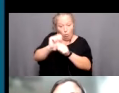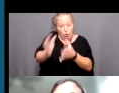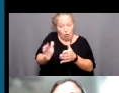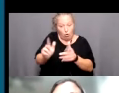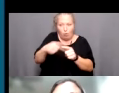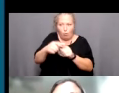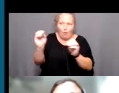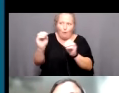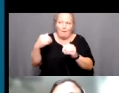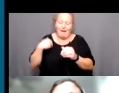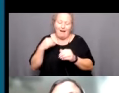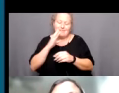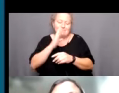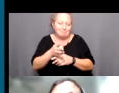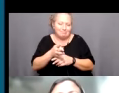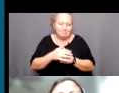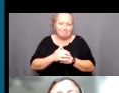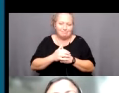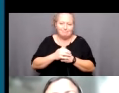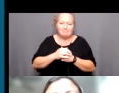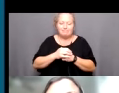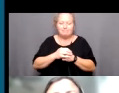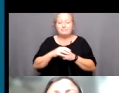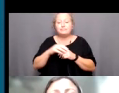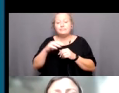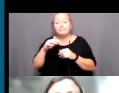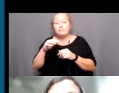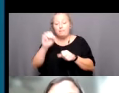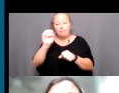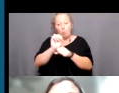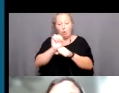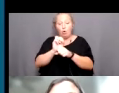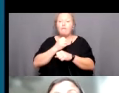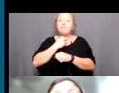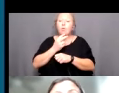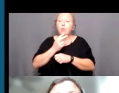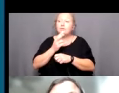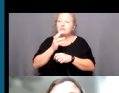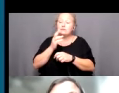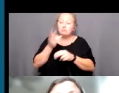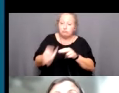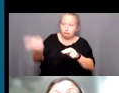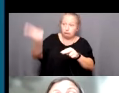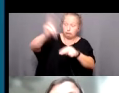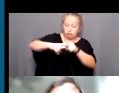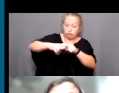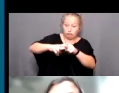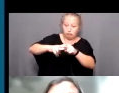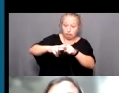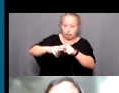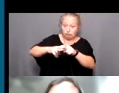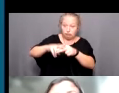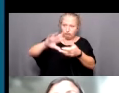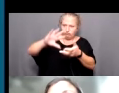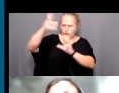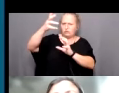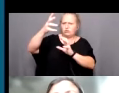So worker voice, when we're able to increase it, it disrupts inequity in the workplace.